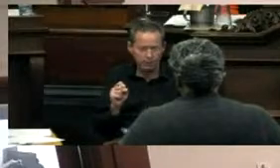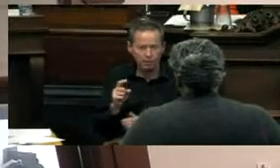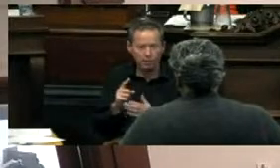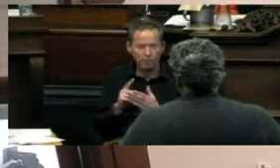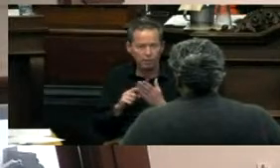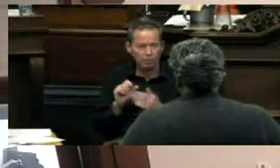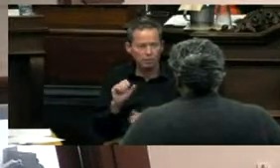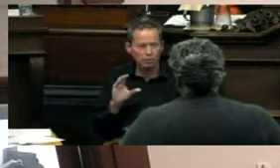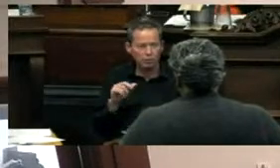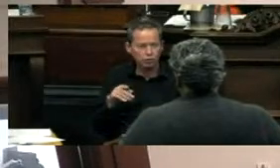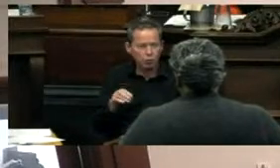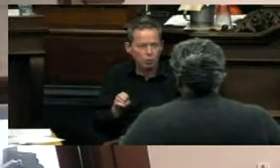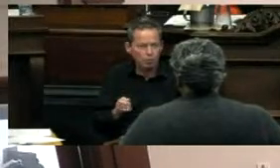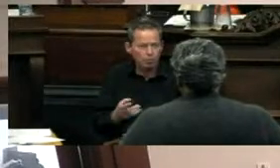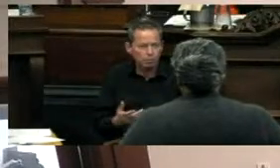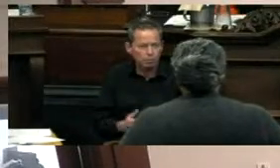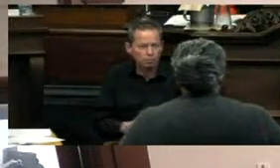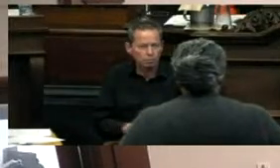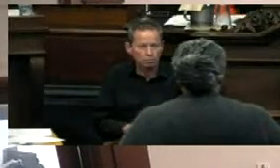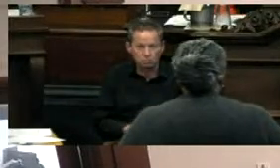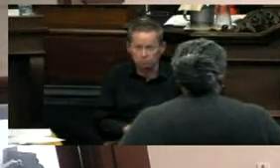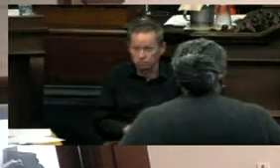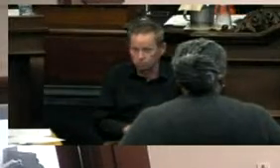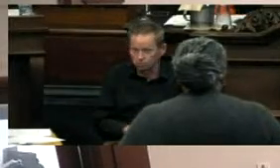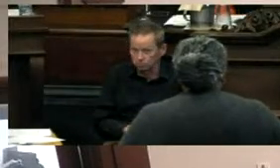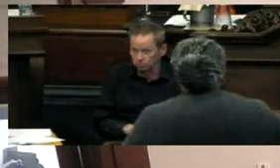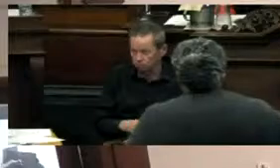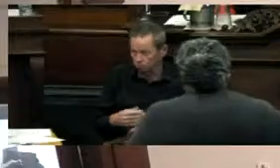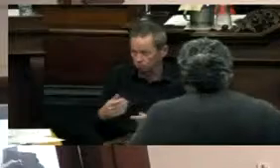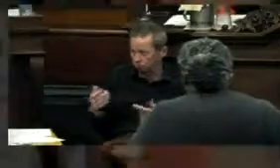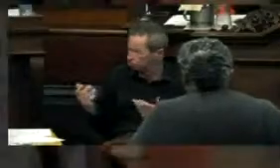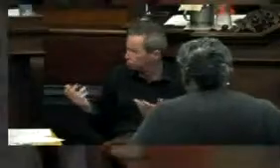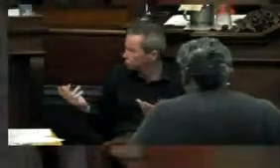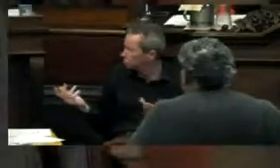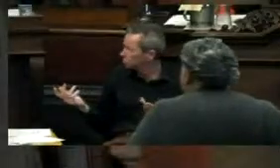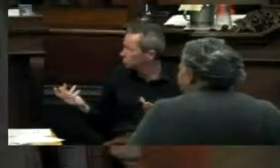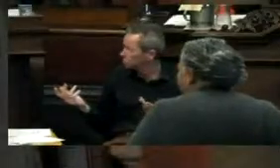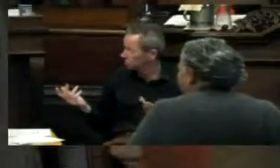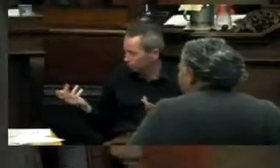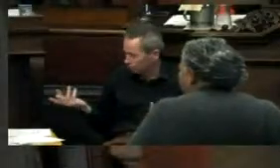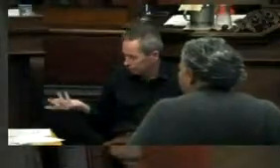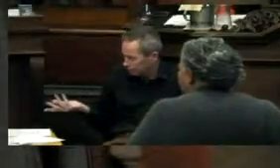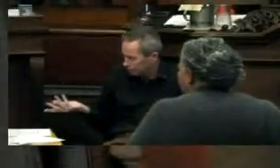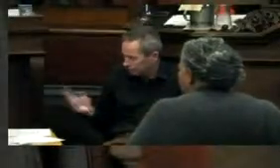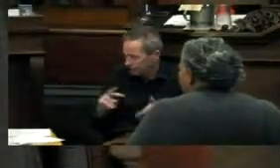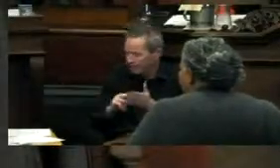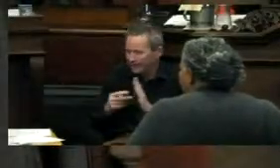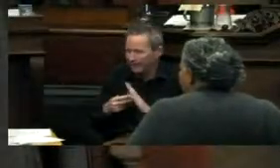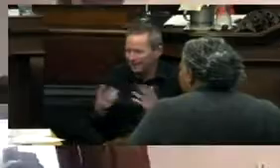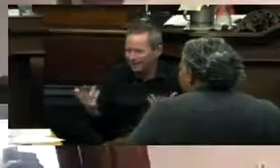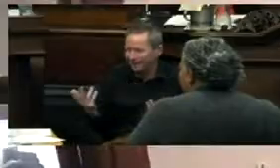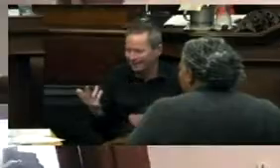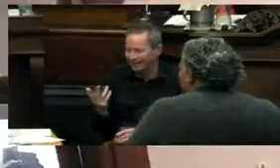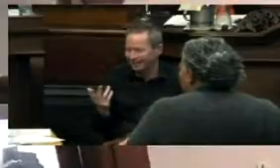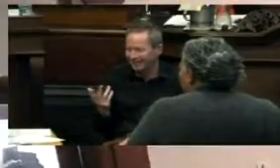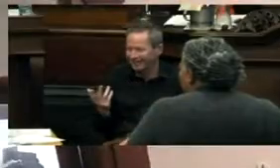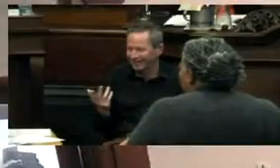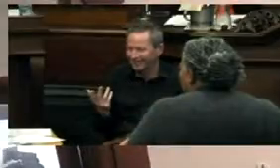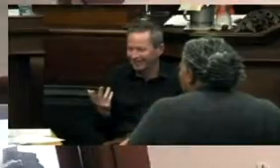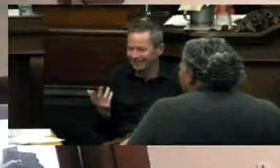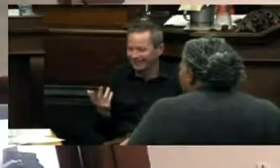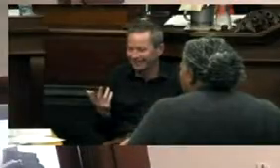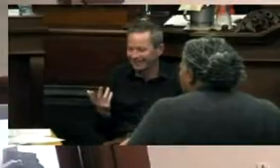public safety, what's what's the